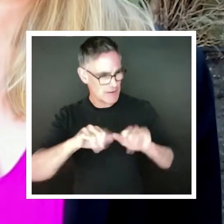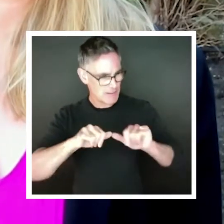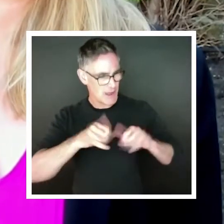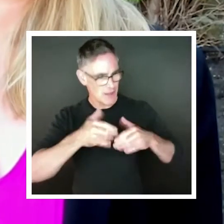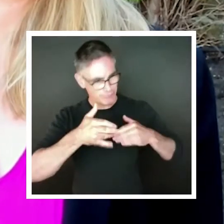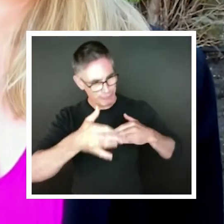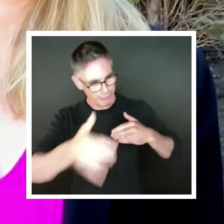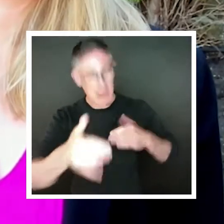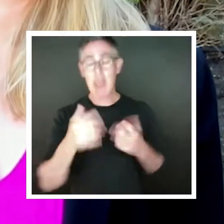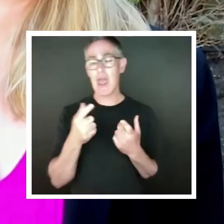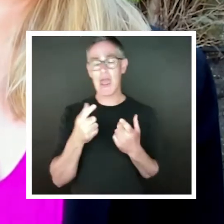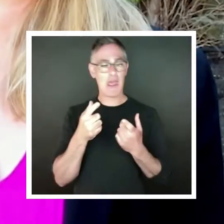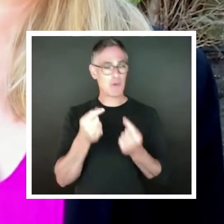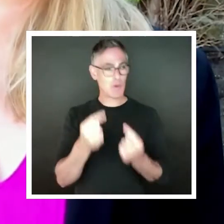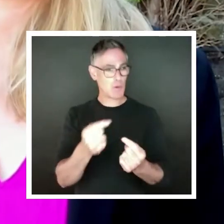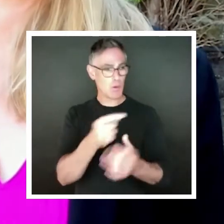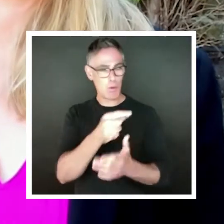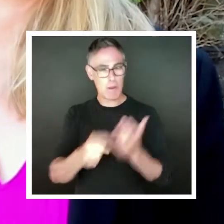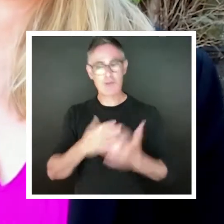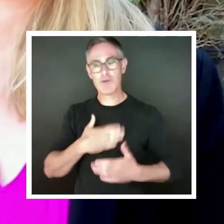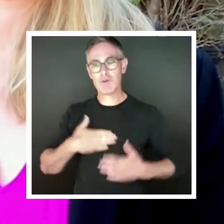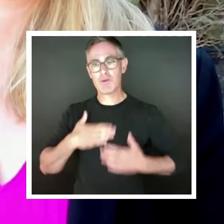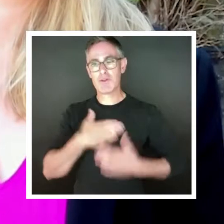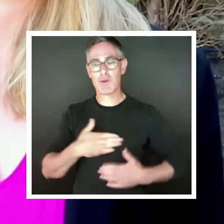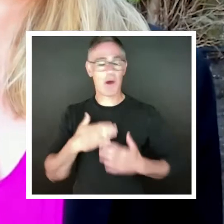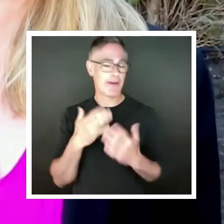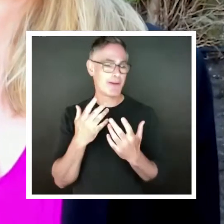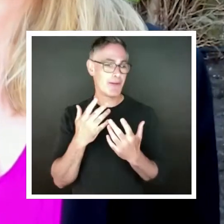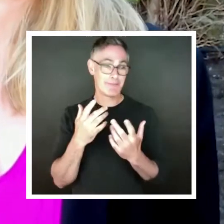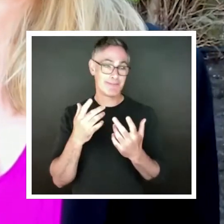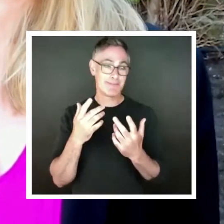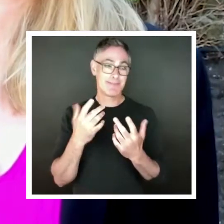Enjoy this moment, graduates. You deserve it. Congratulations.